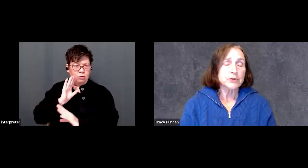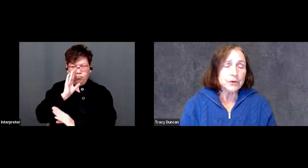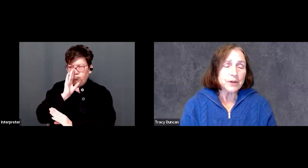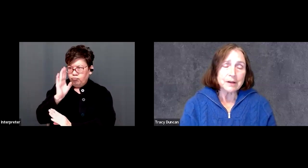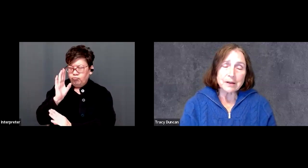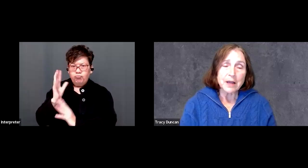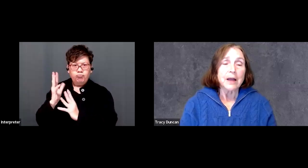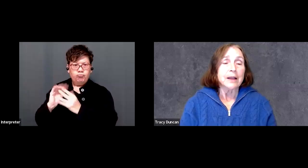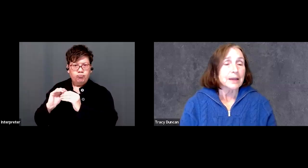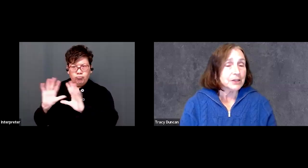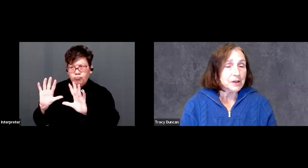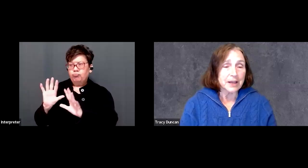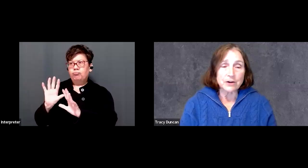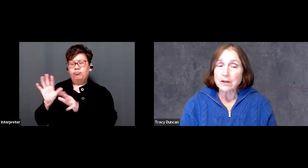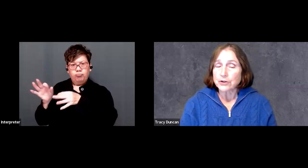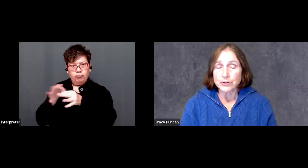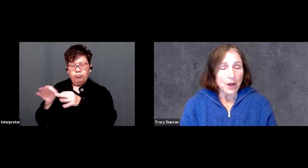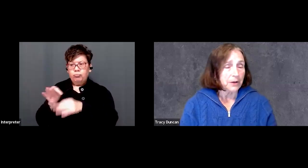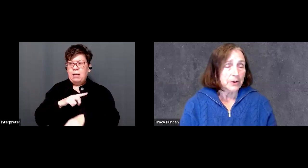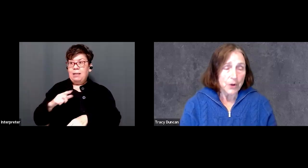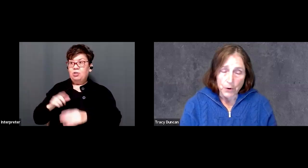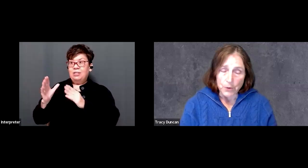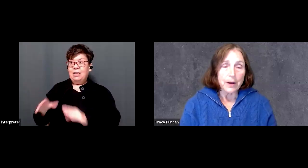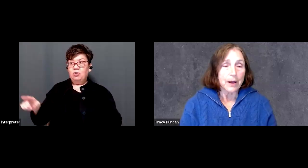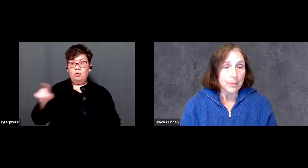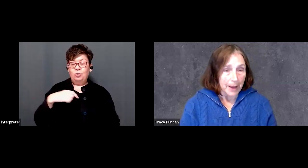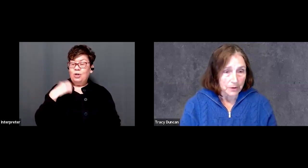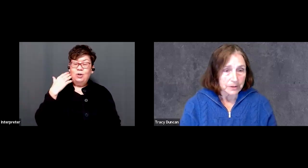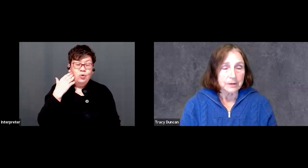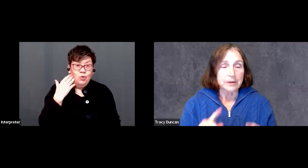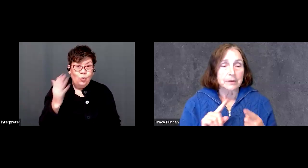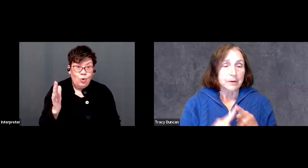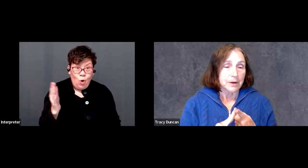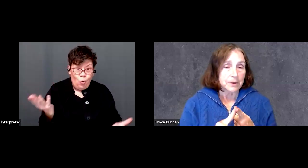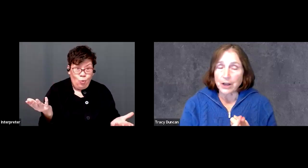The truth is, legislators do not know about